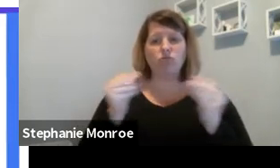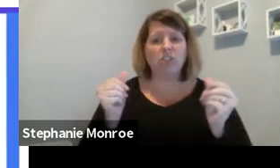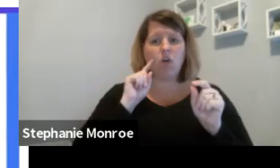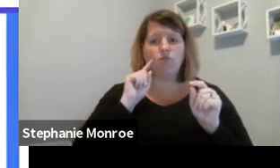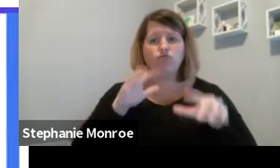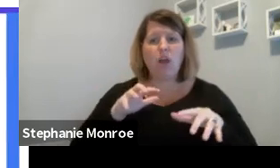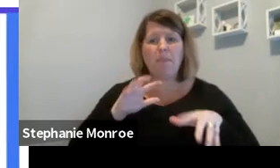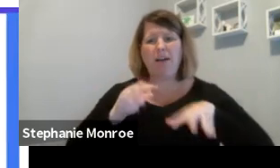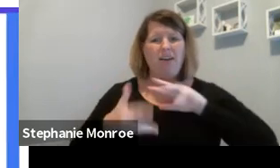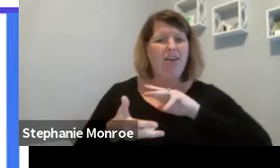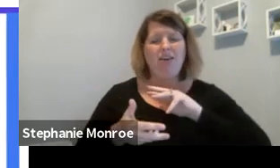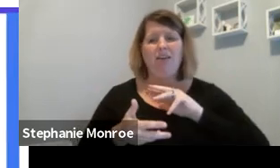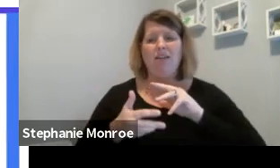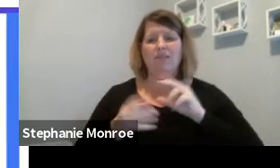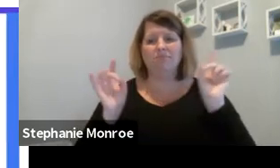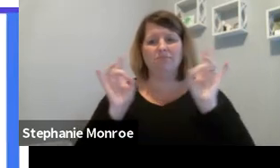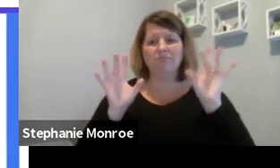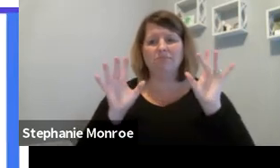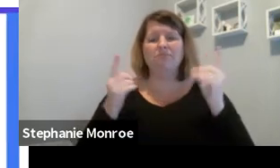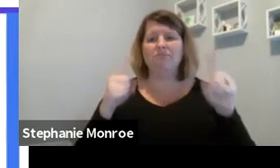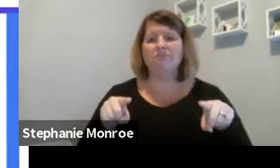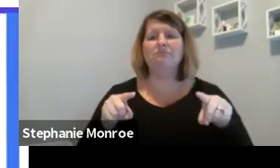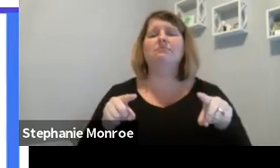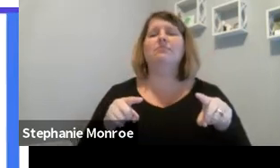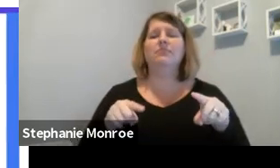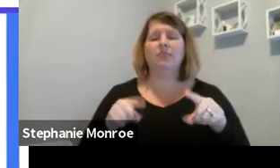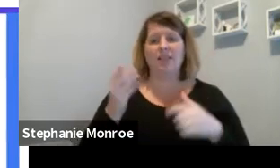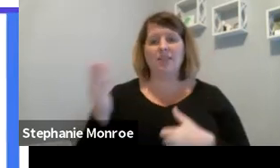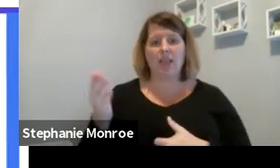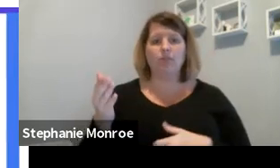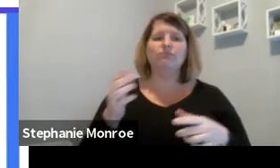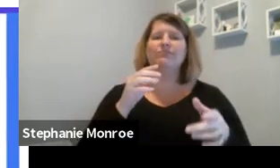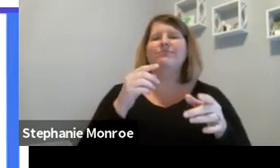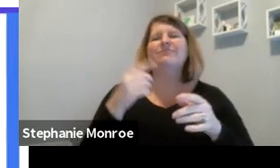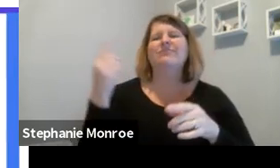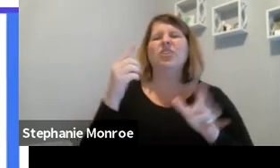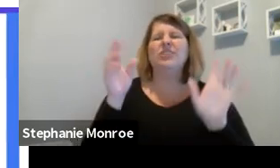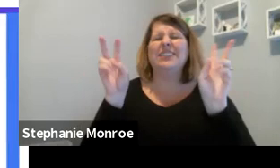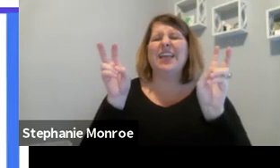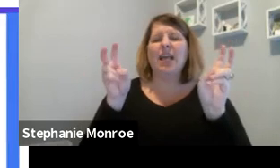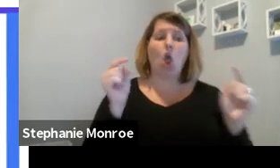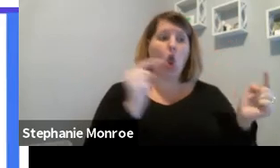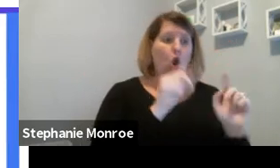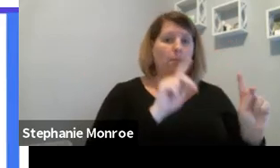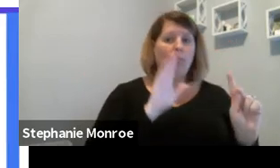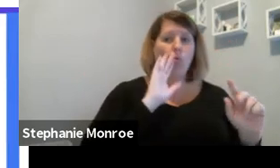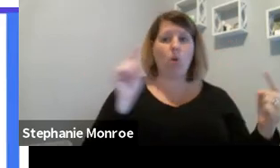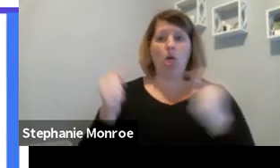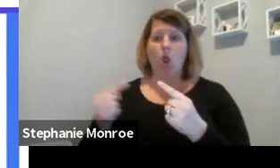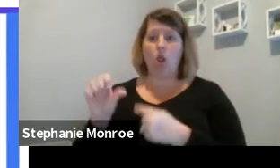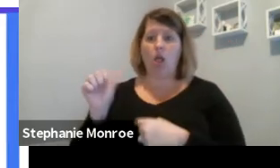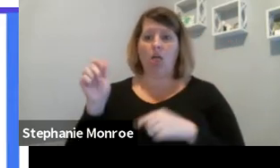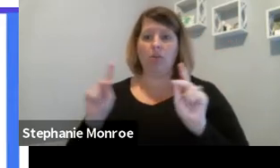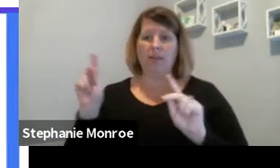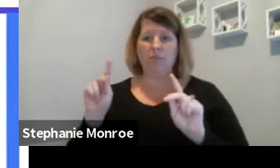There is a saying that goes, "Hurt people will hurt people." We need to help victims heal